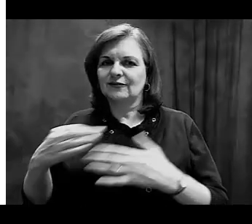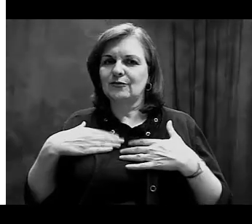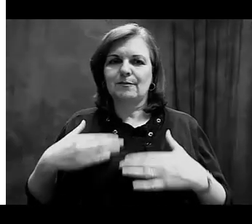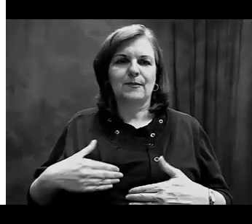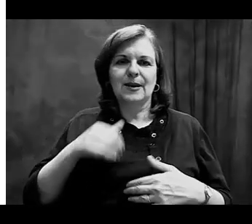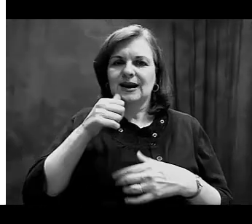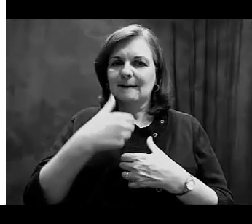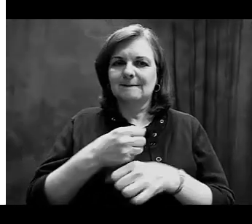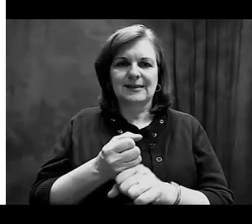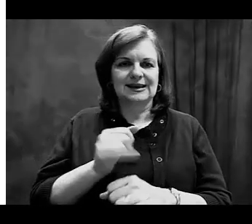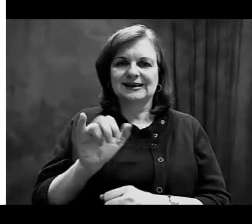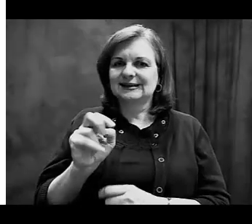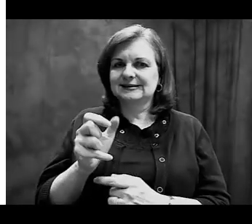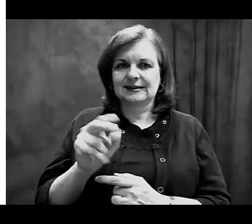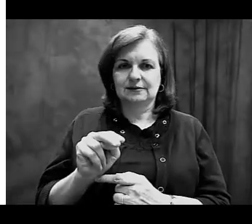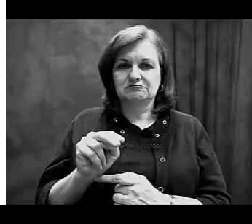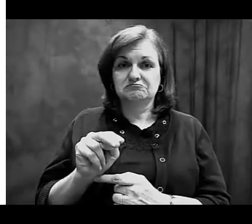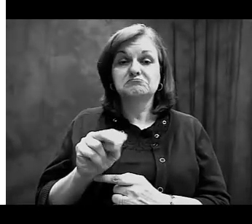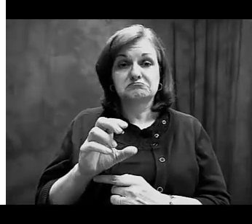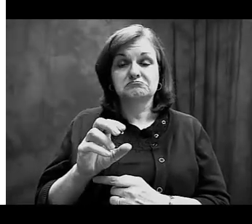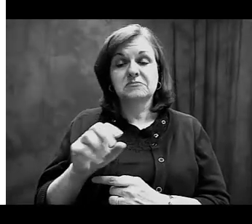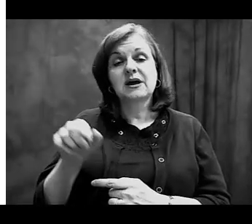a this is not result of not making insulin!